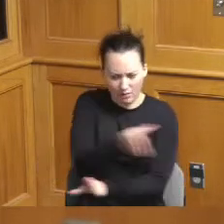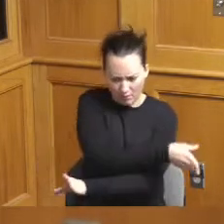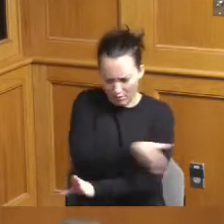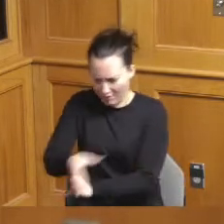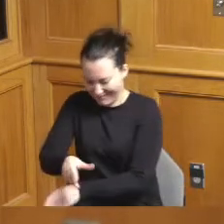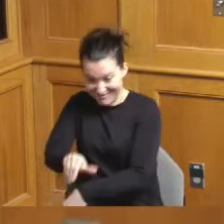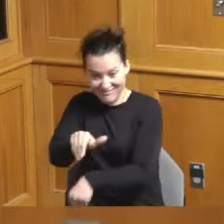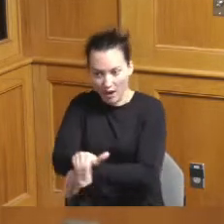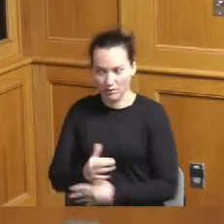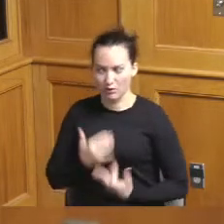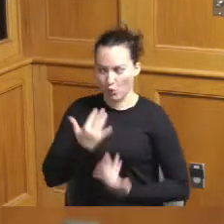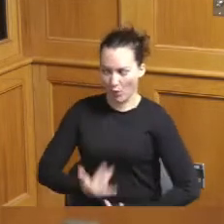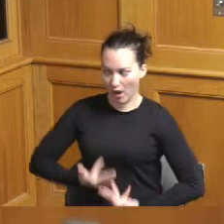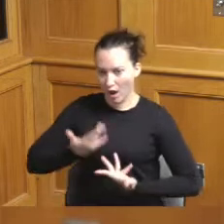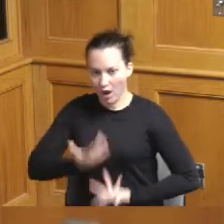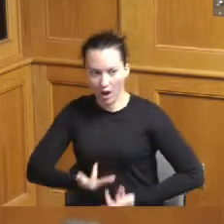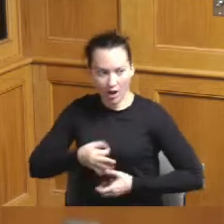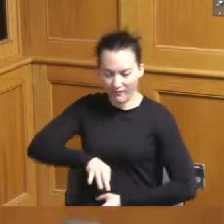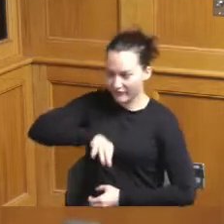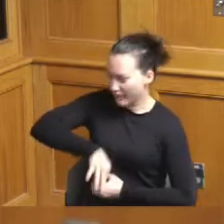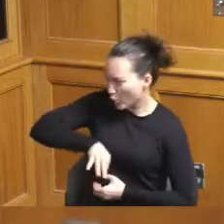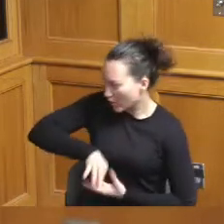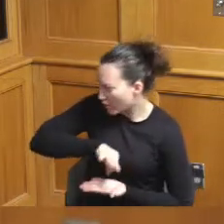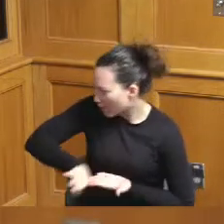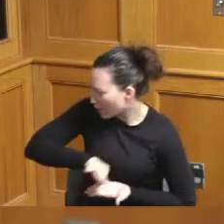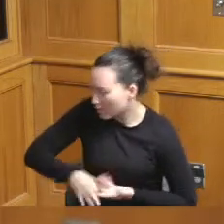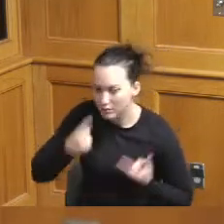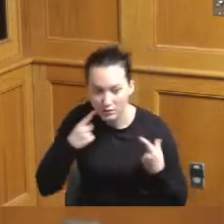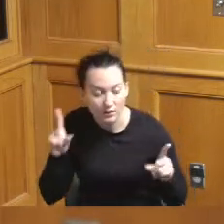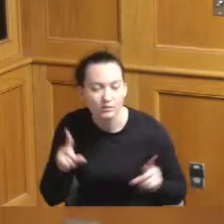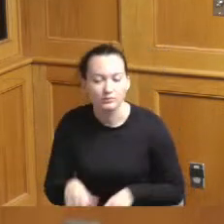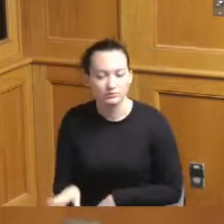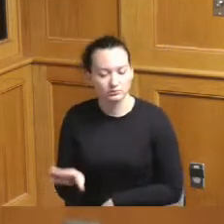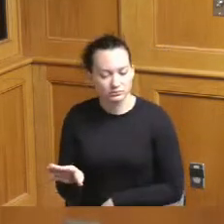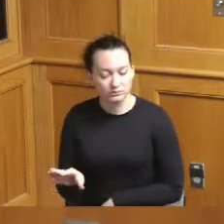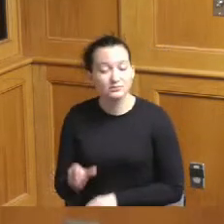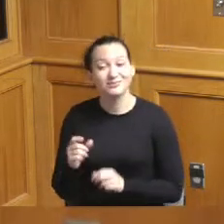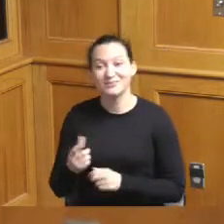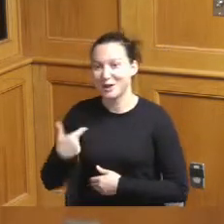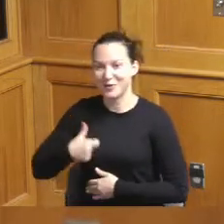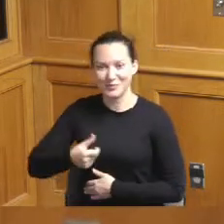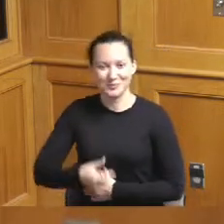while they're waiting for the vote count to come through we also host one for the Girl Scouts we